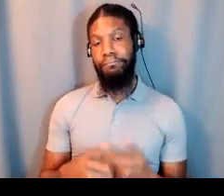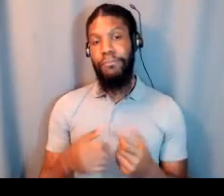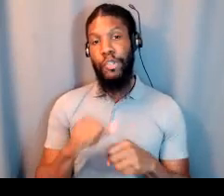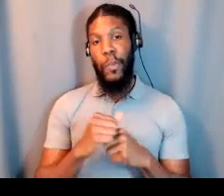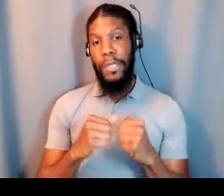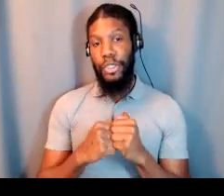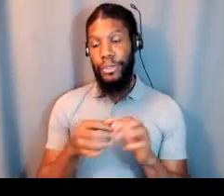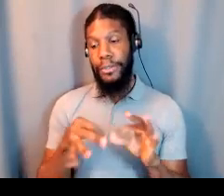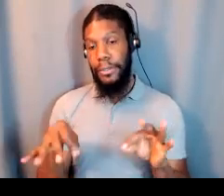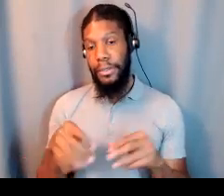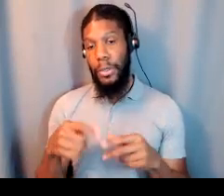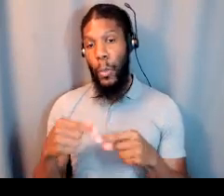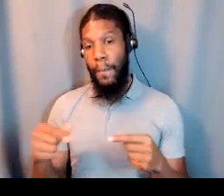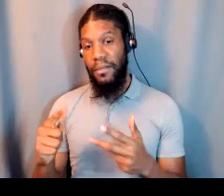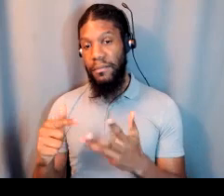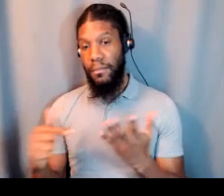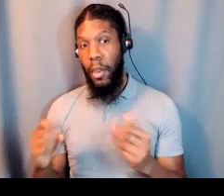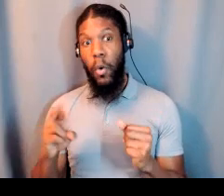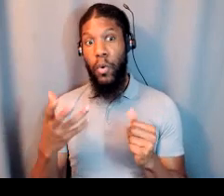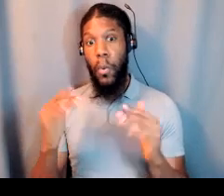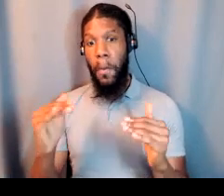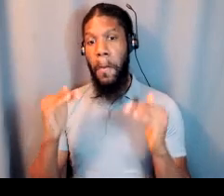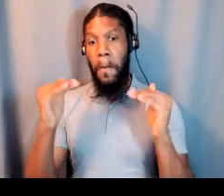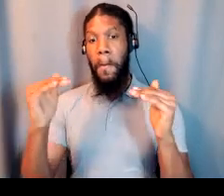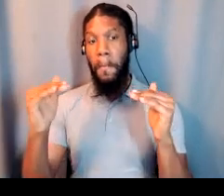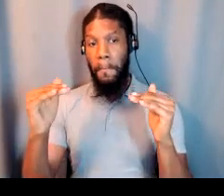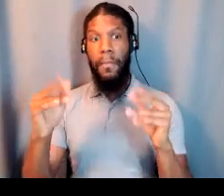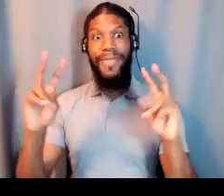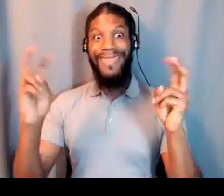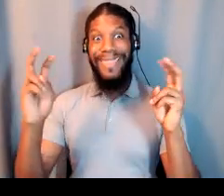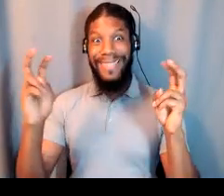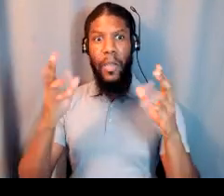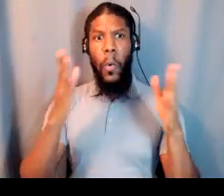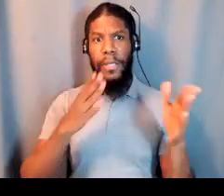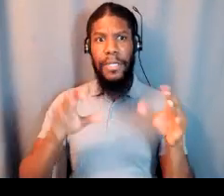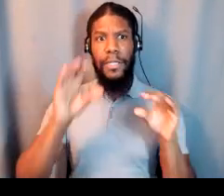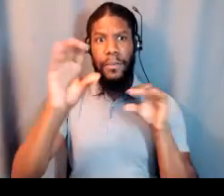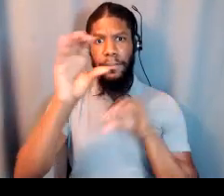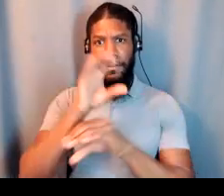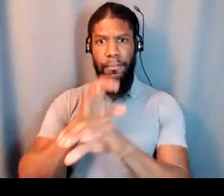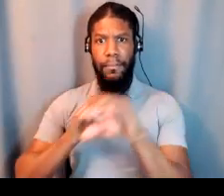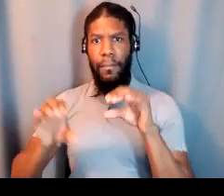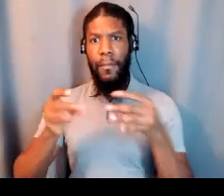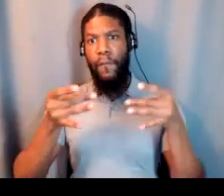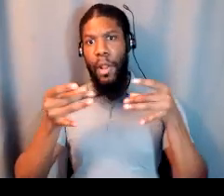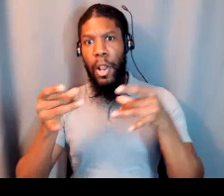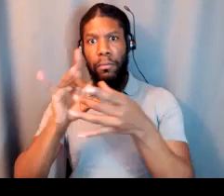or would you like to focus more on the higher-order concerns, thesis, organization, flow, topics, and things like that?